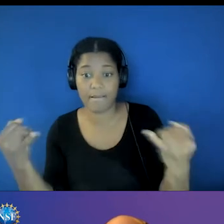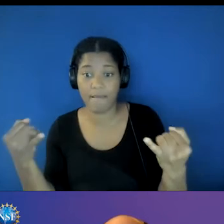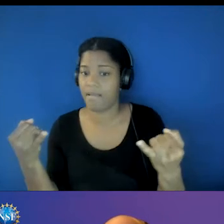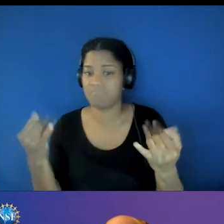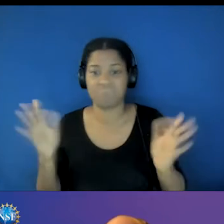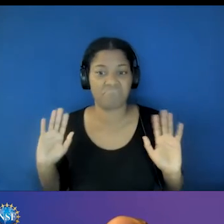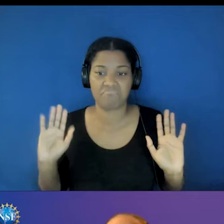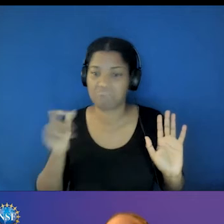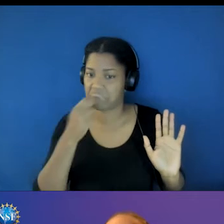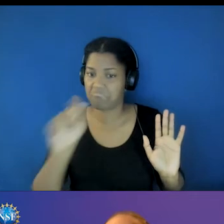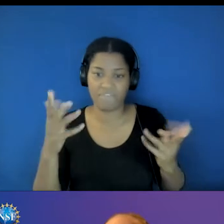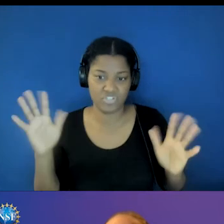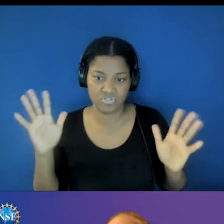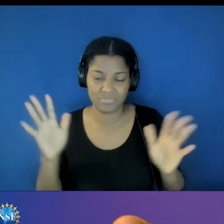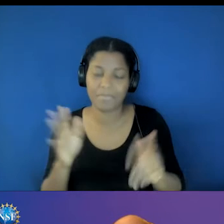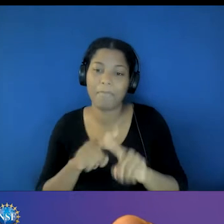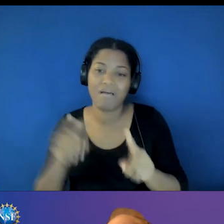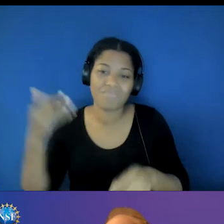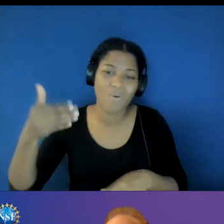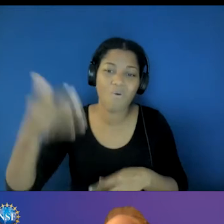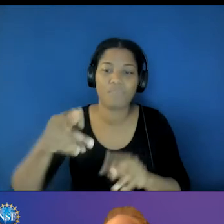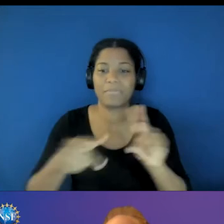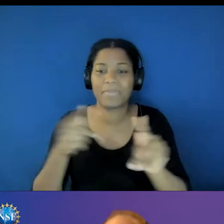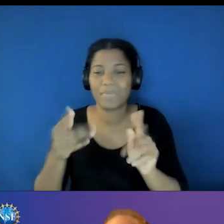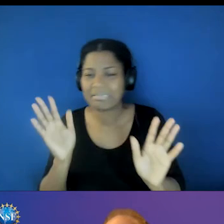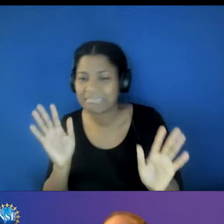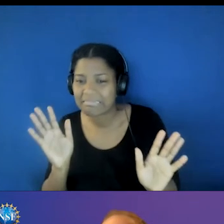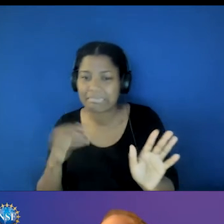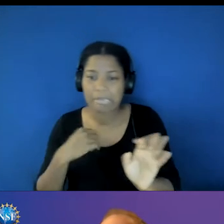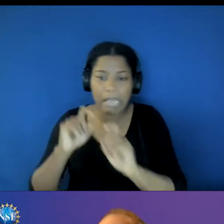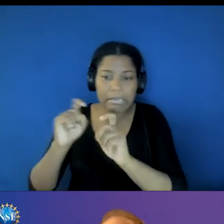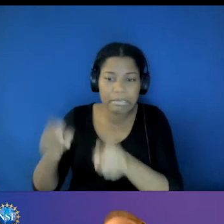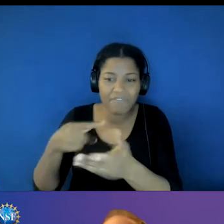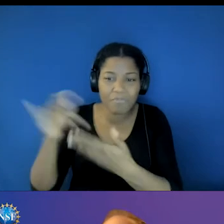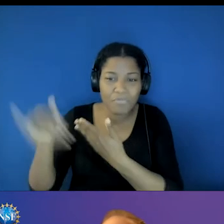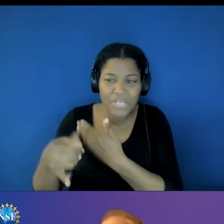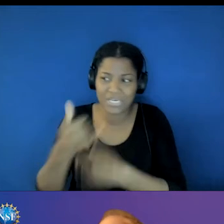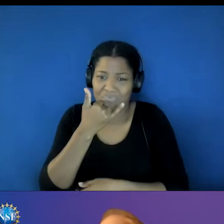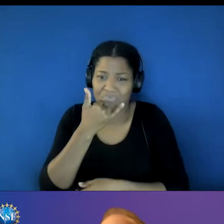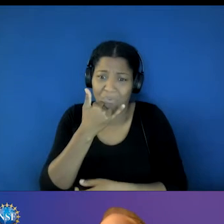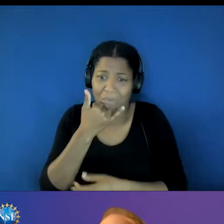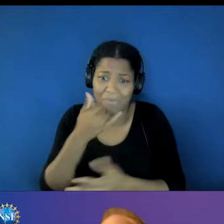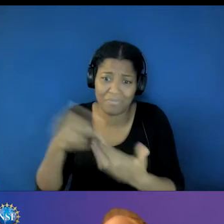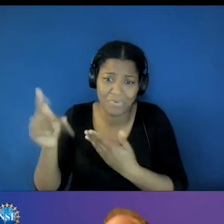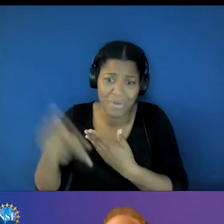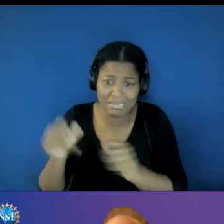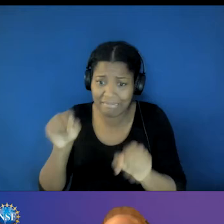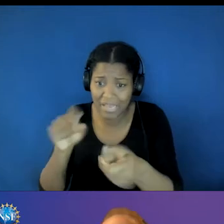And we often get people who will say, "I gave my sponsor project office the wrong project description. Can I replace it?"